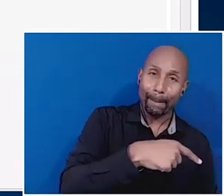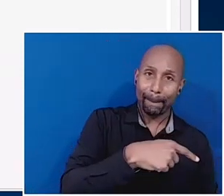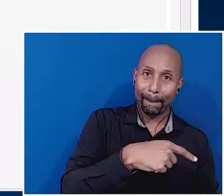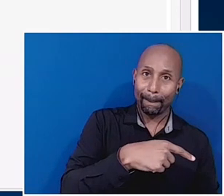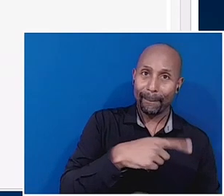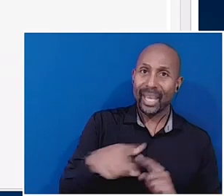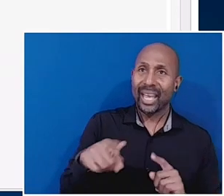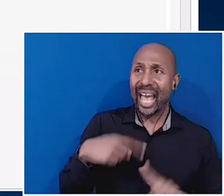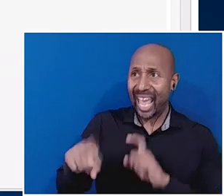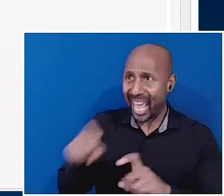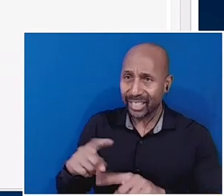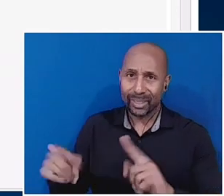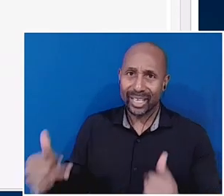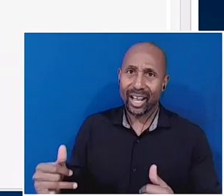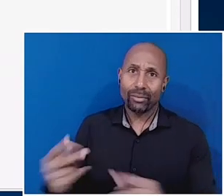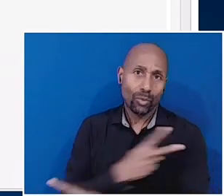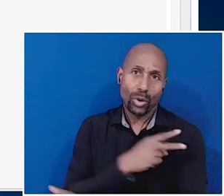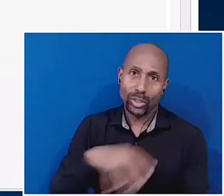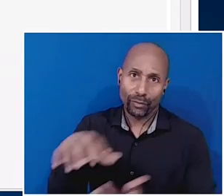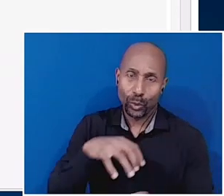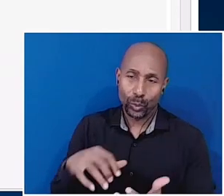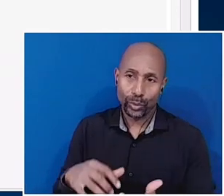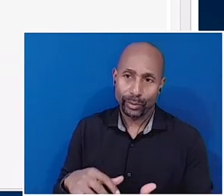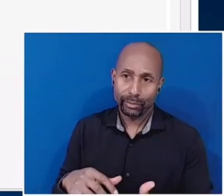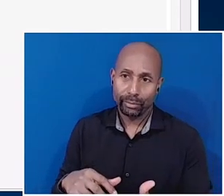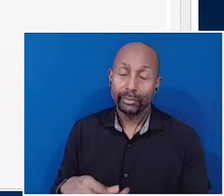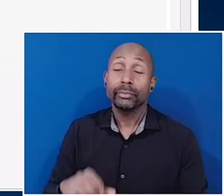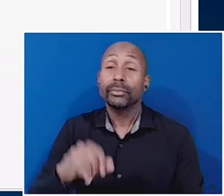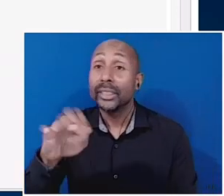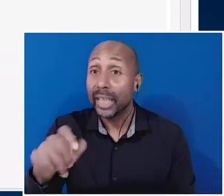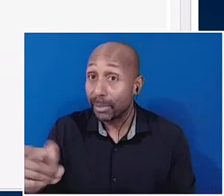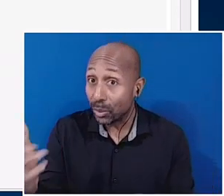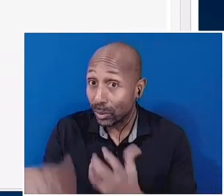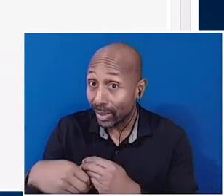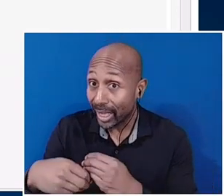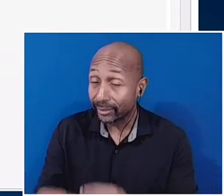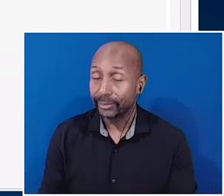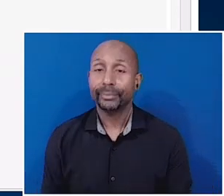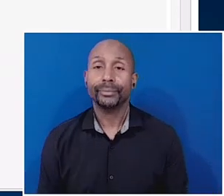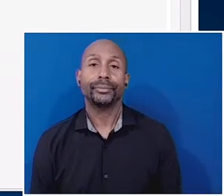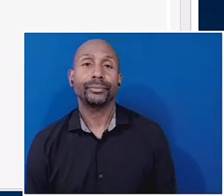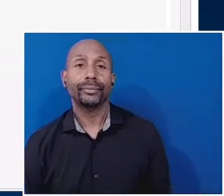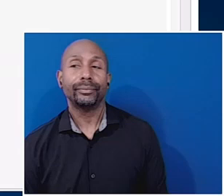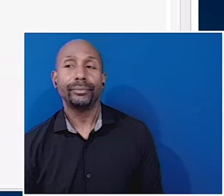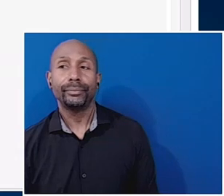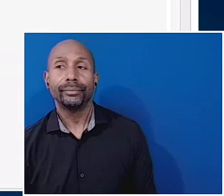Jamie, did you- I see- do you want to weigh in? Sure. Thank you. And then I'll ask whether